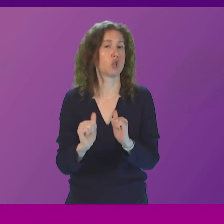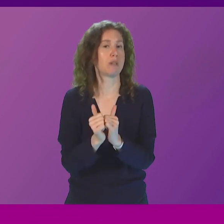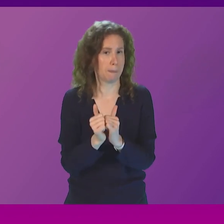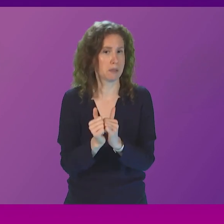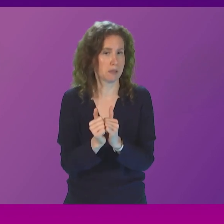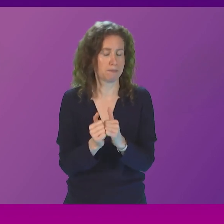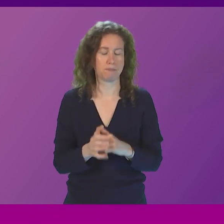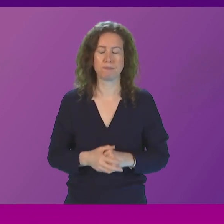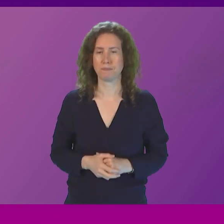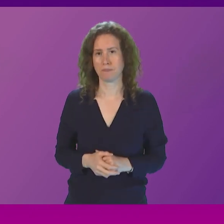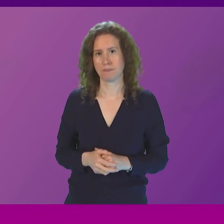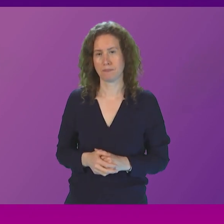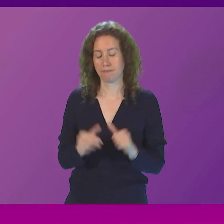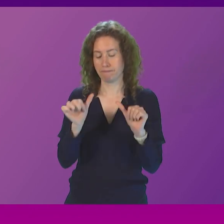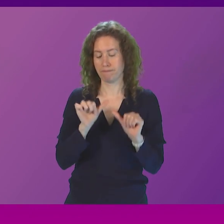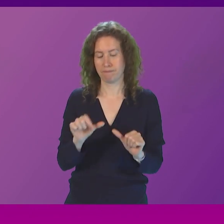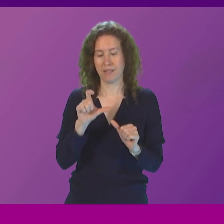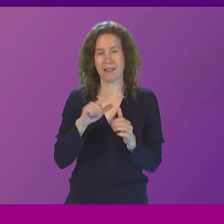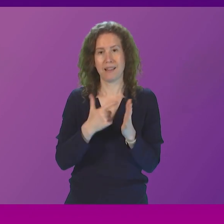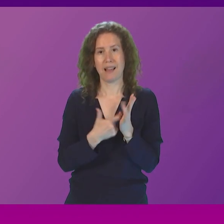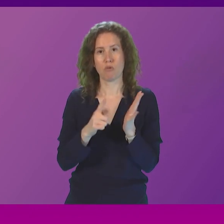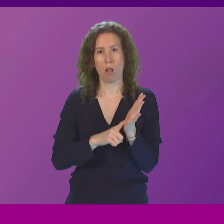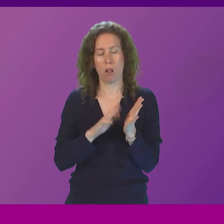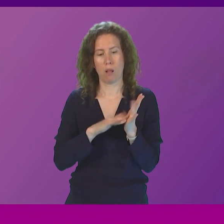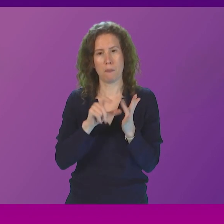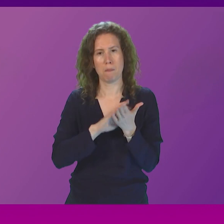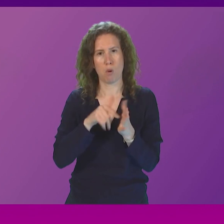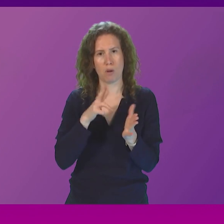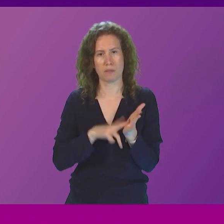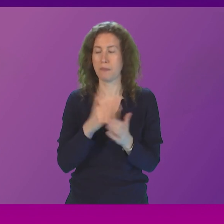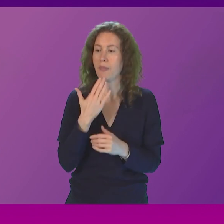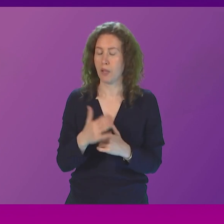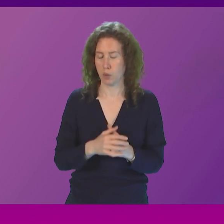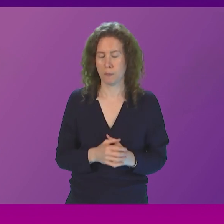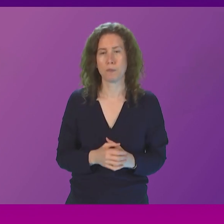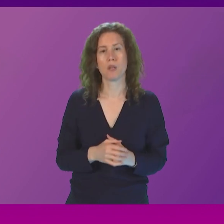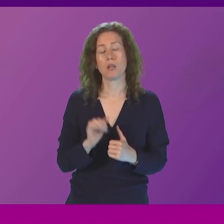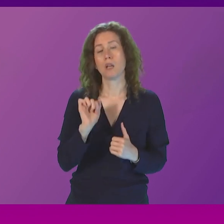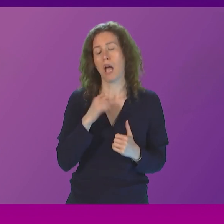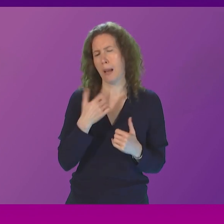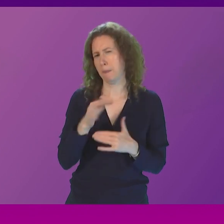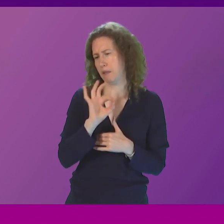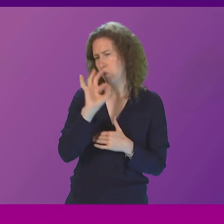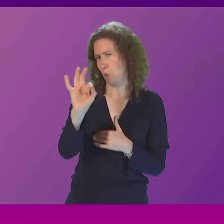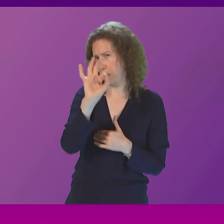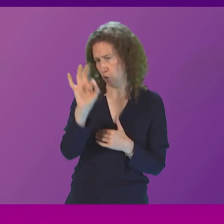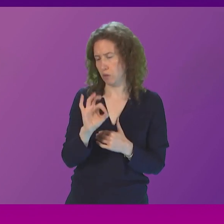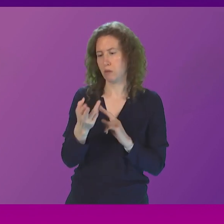When Humza Yousaf was health secretary, in a written response to a question from me,